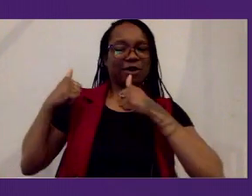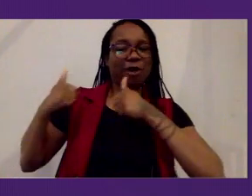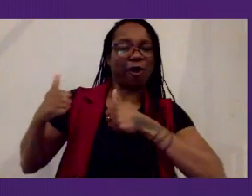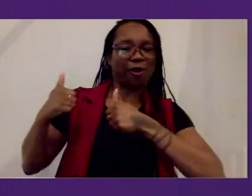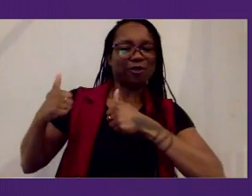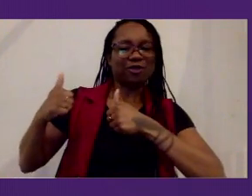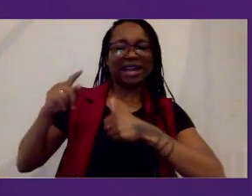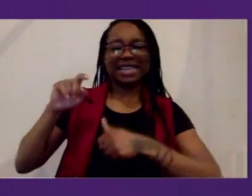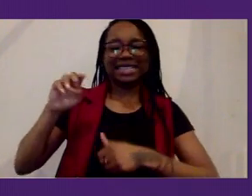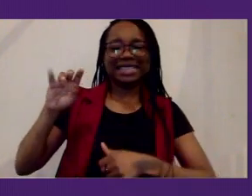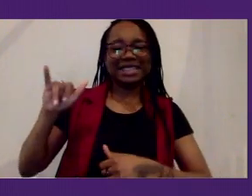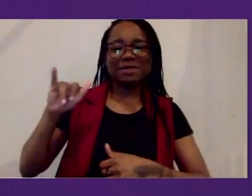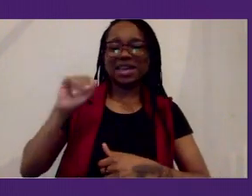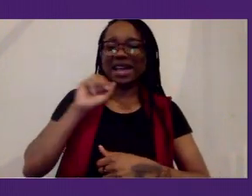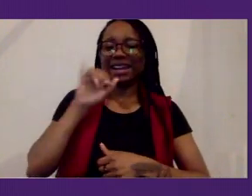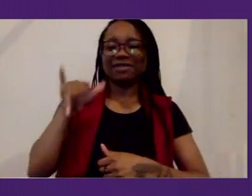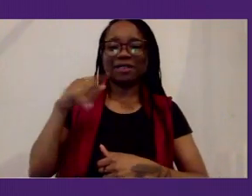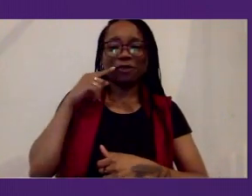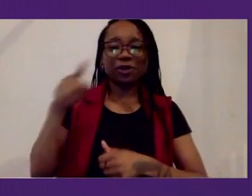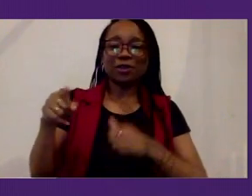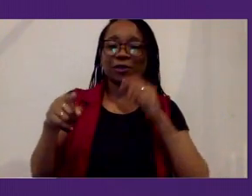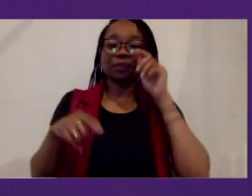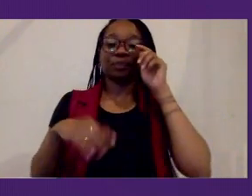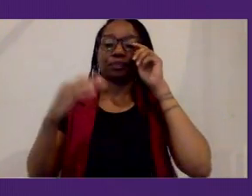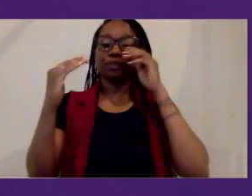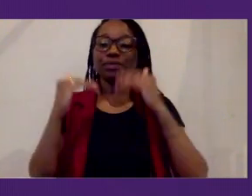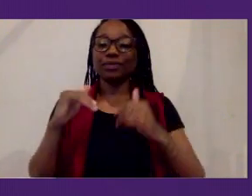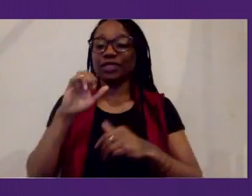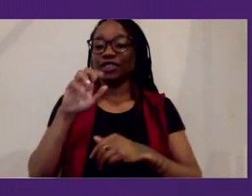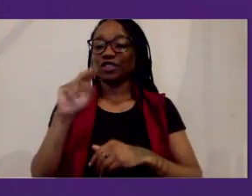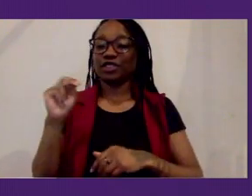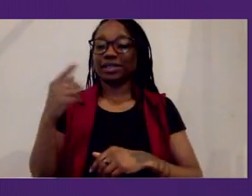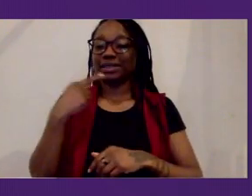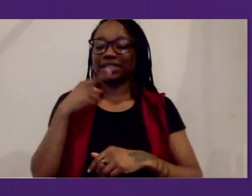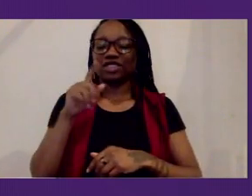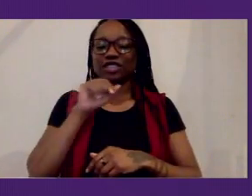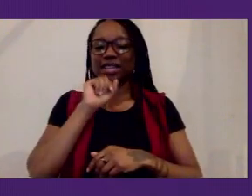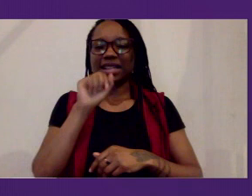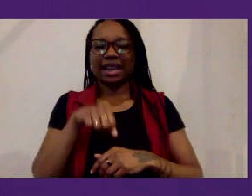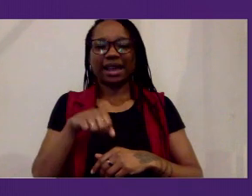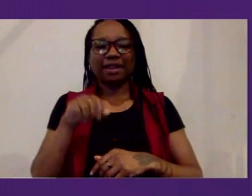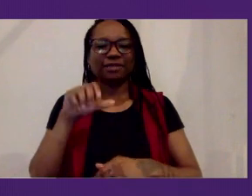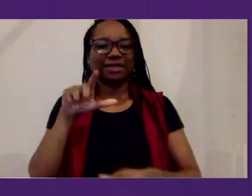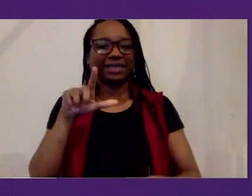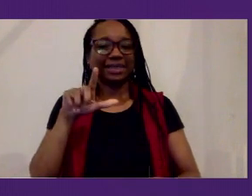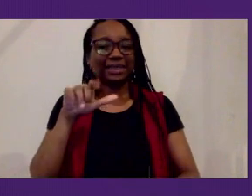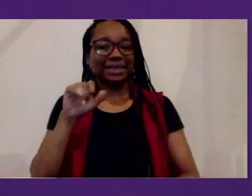I love it. Jen says she loves it, WISSIT. Jen, we do love WISSIT. We want everybody to participate.